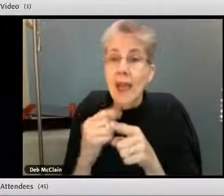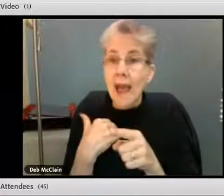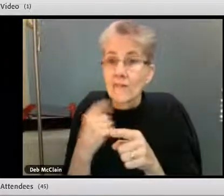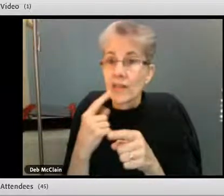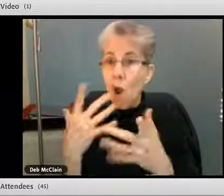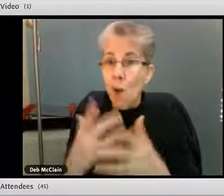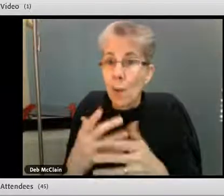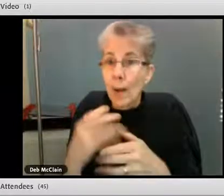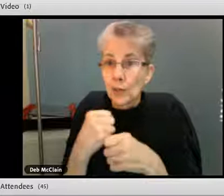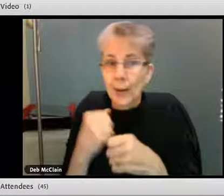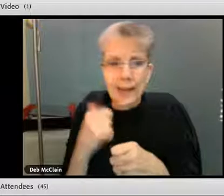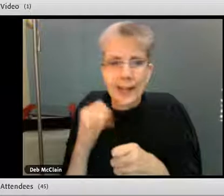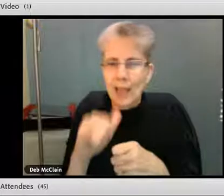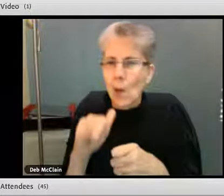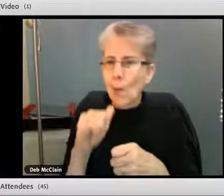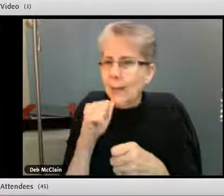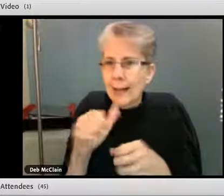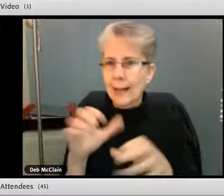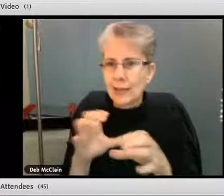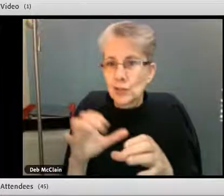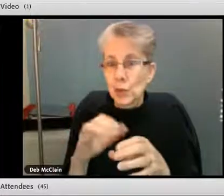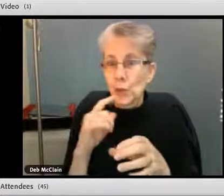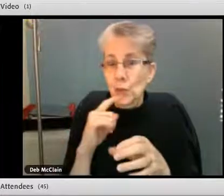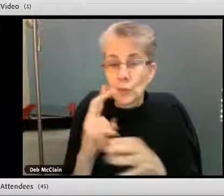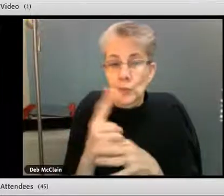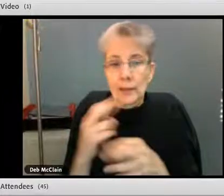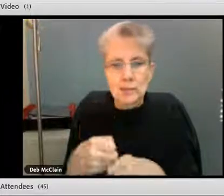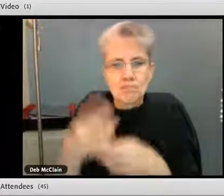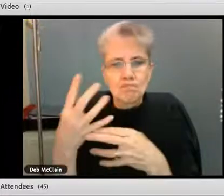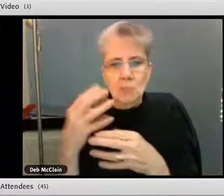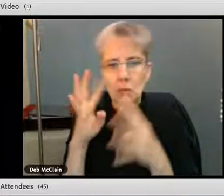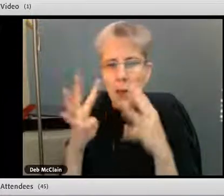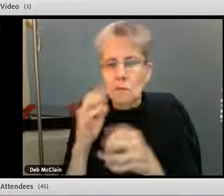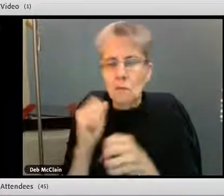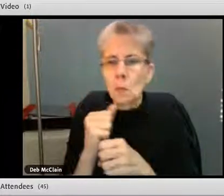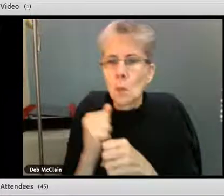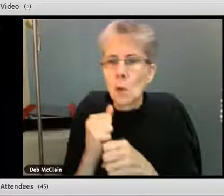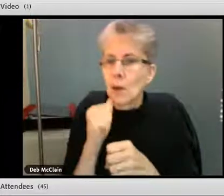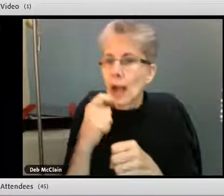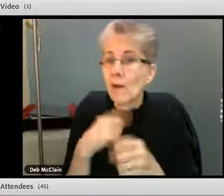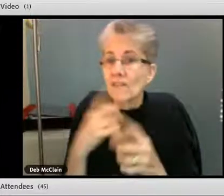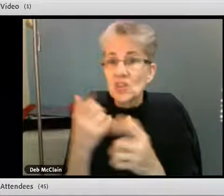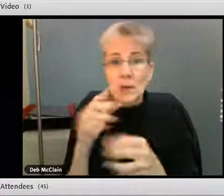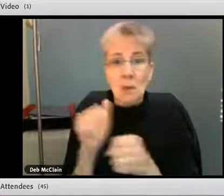Is it okay to use someone else's creative work? Great. I don't have to do any work, I can just download it.